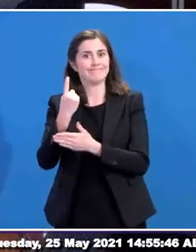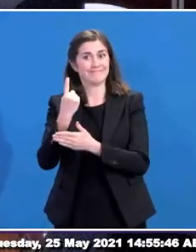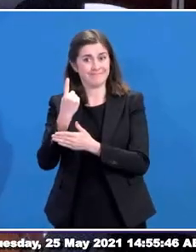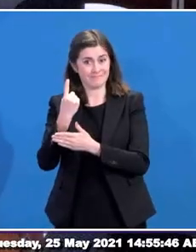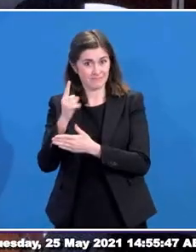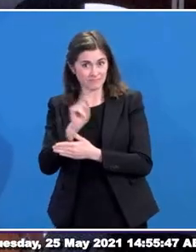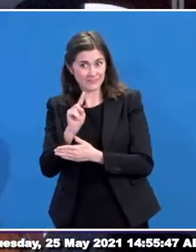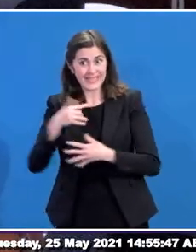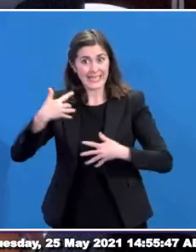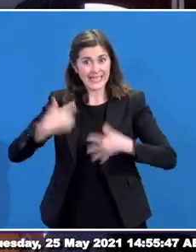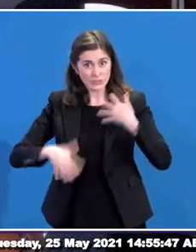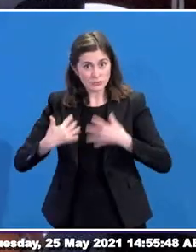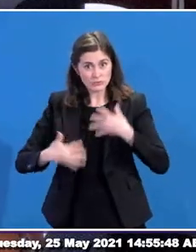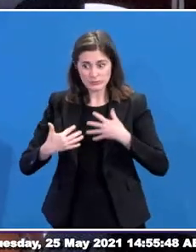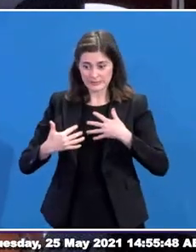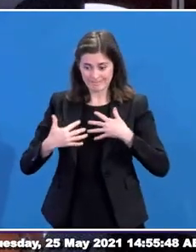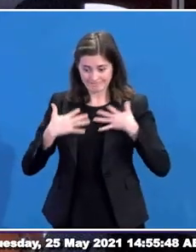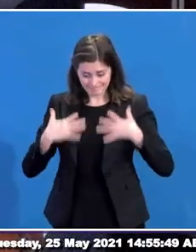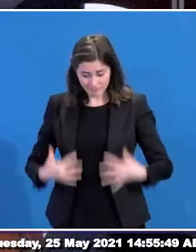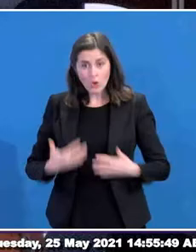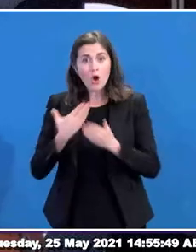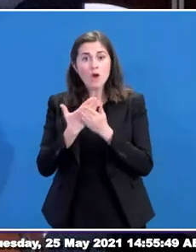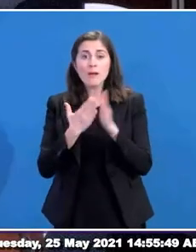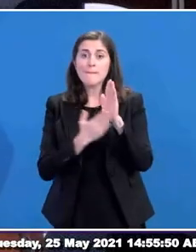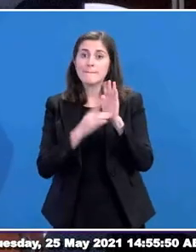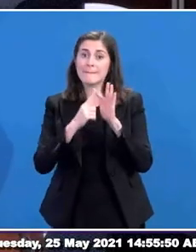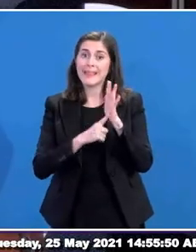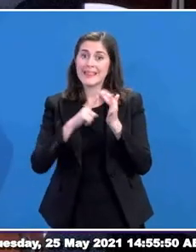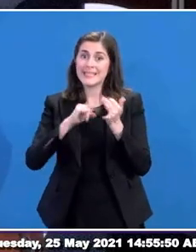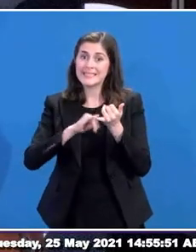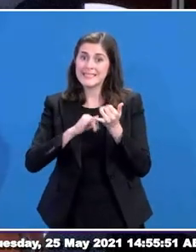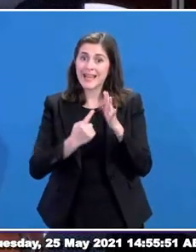to Melissa in about August 2019.